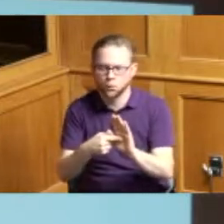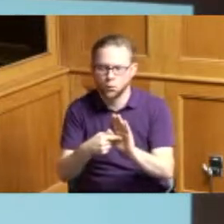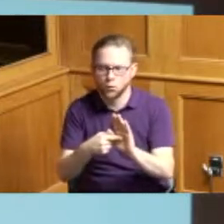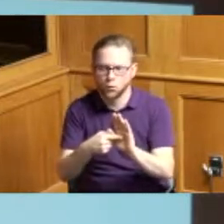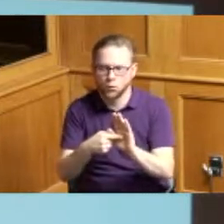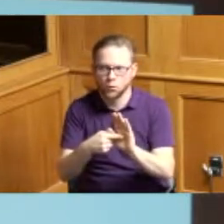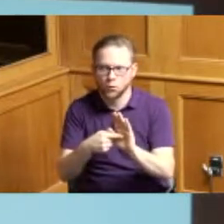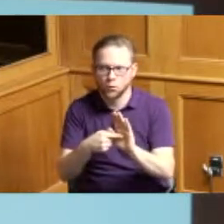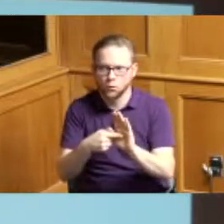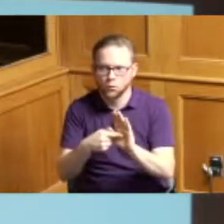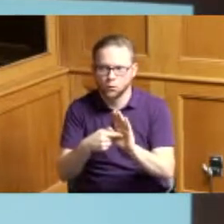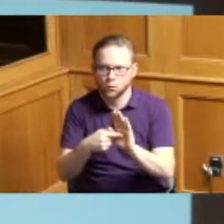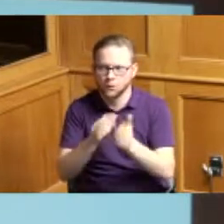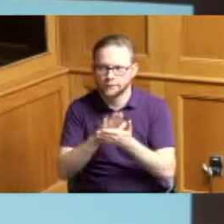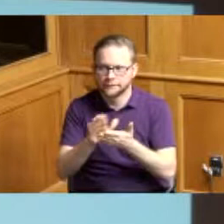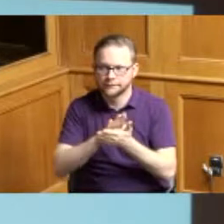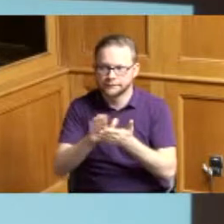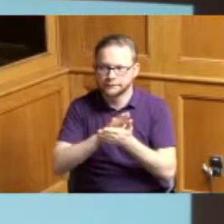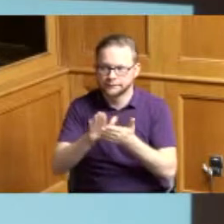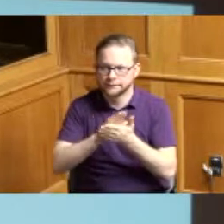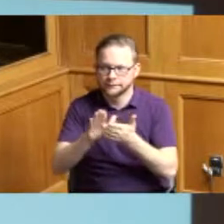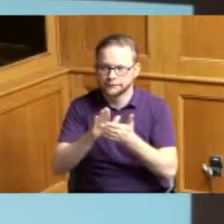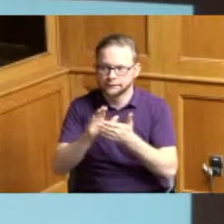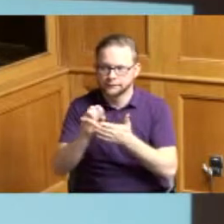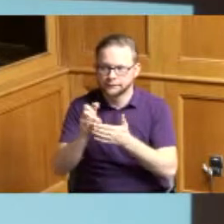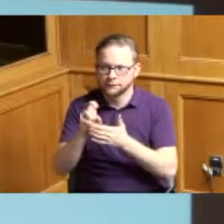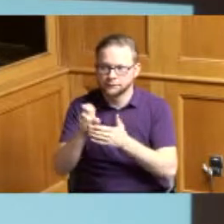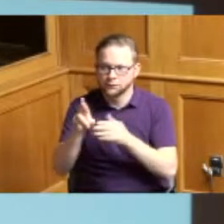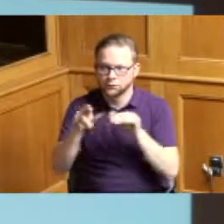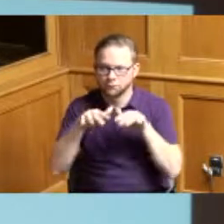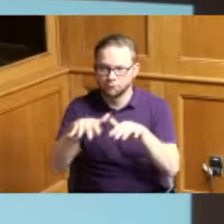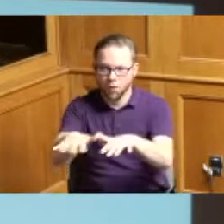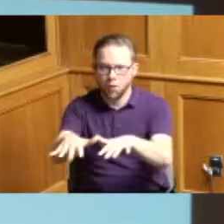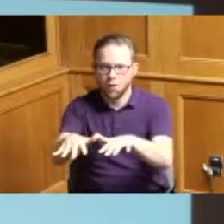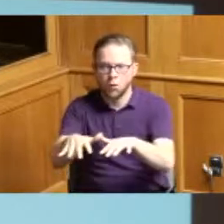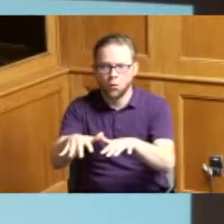really the this is the sewage flow that occurs inside residences inside businesses and then comes